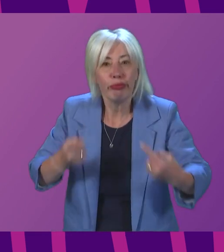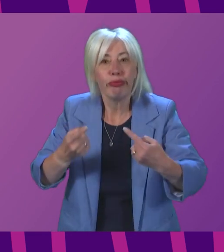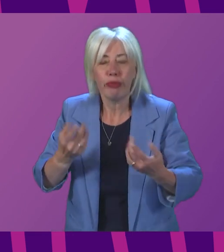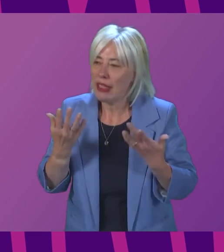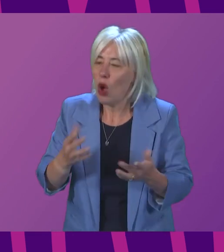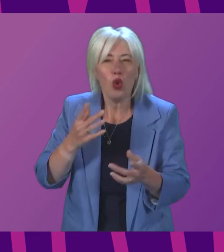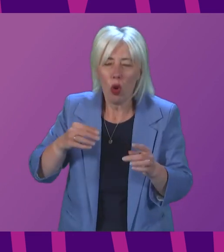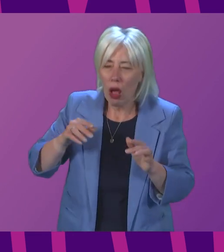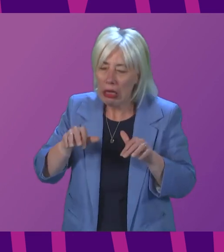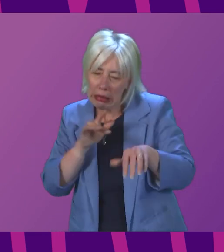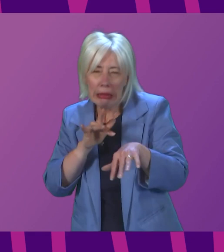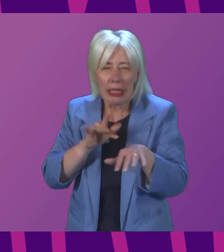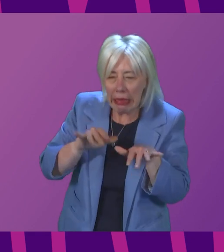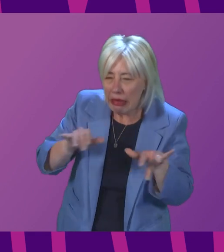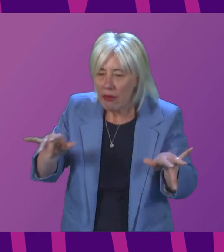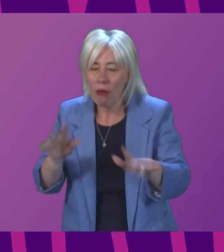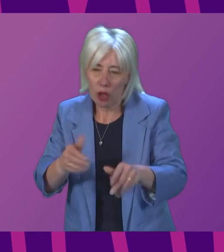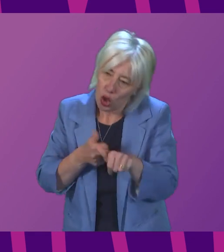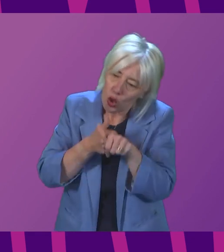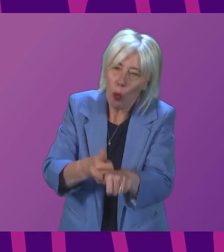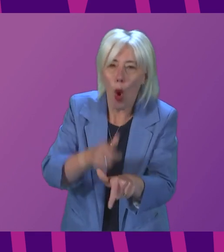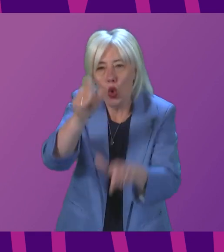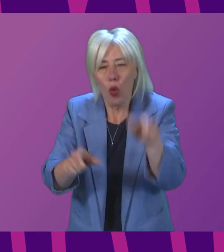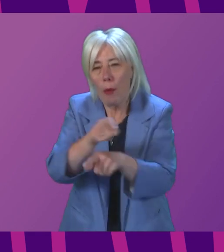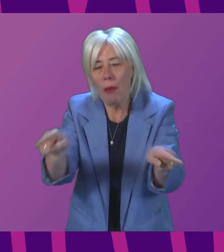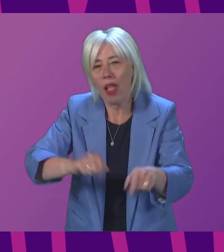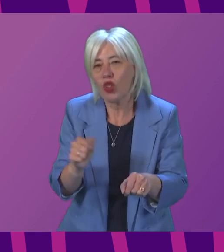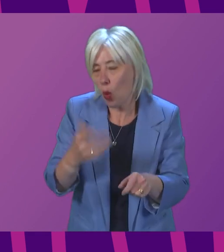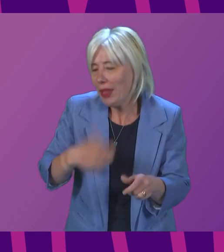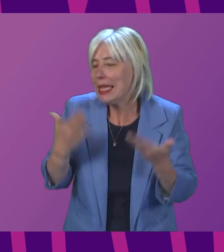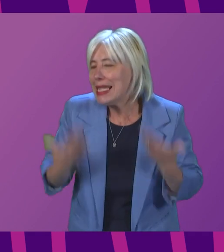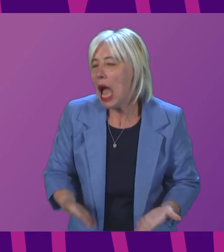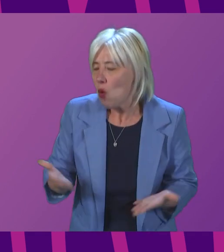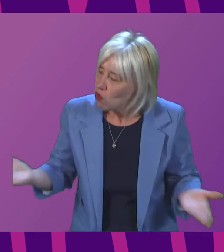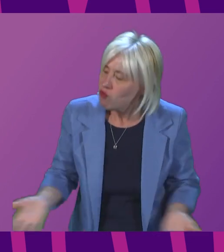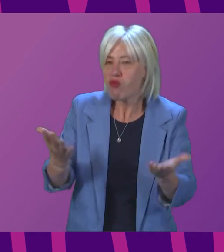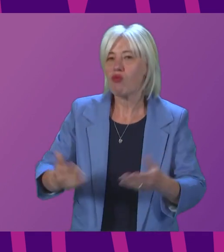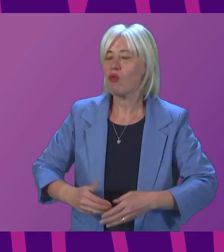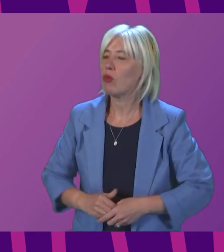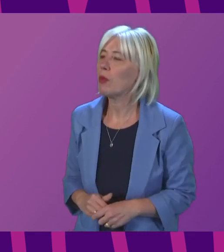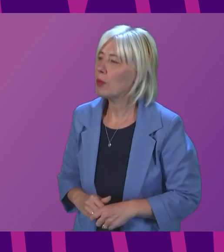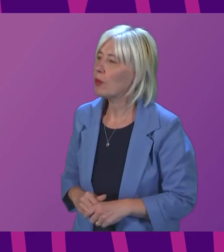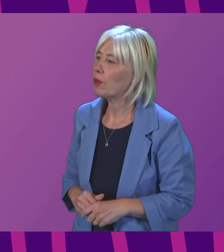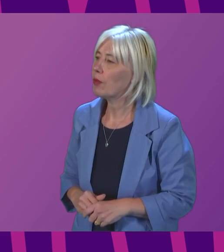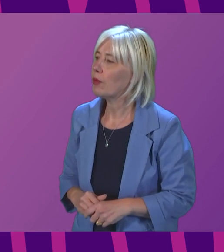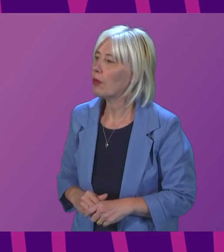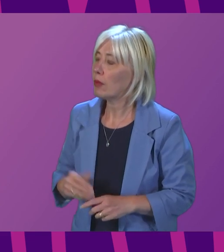around the edges and provide the support that the people of Scotland need. We are using the power.